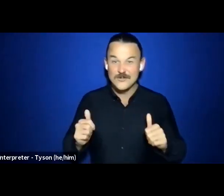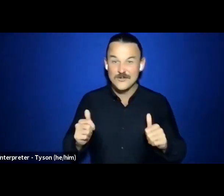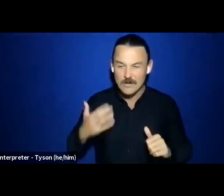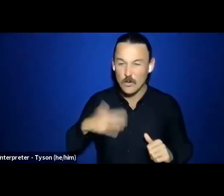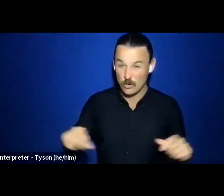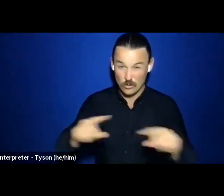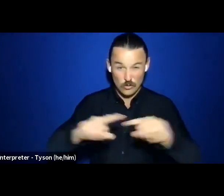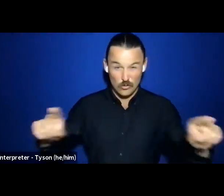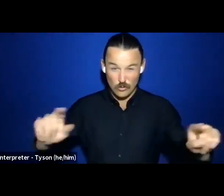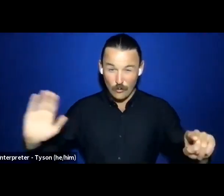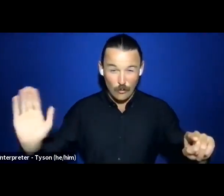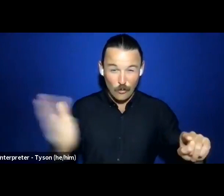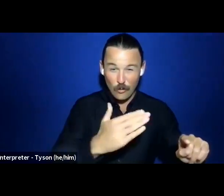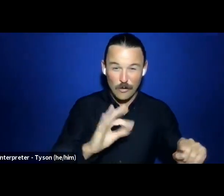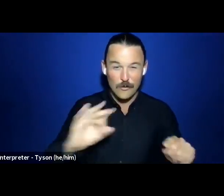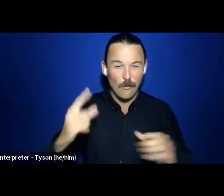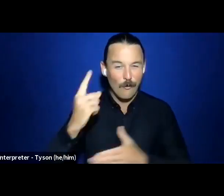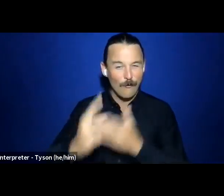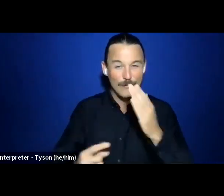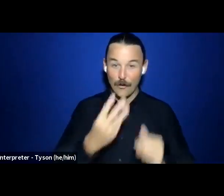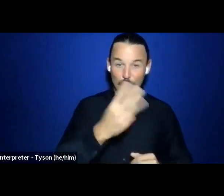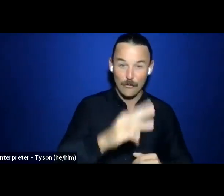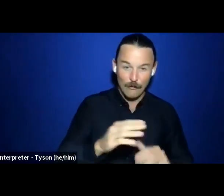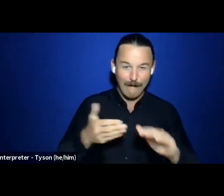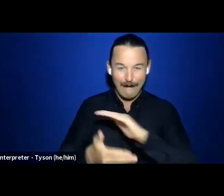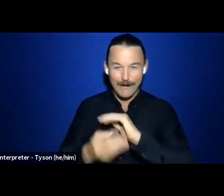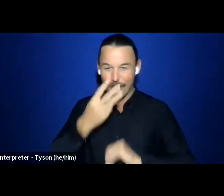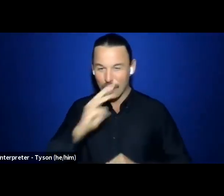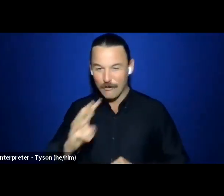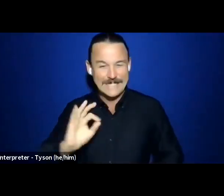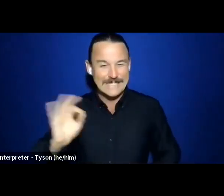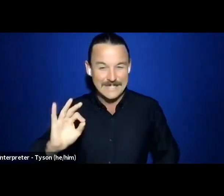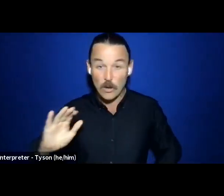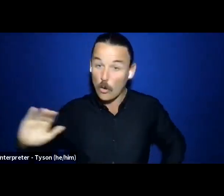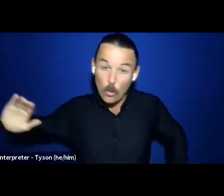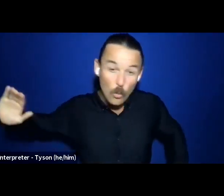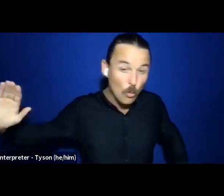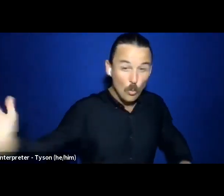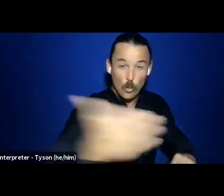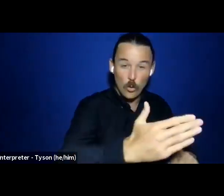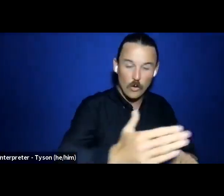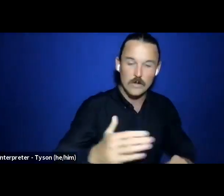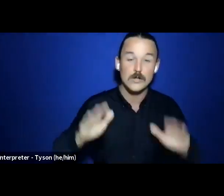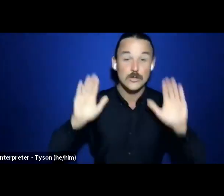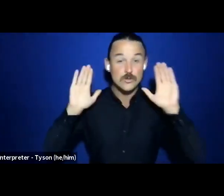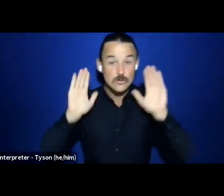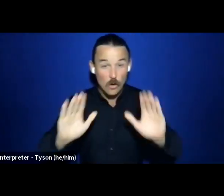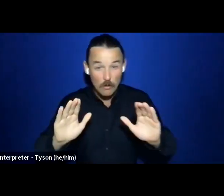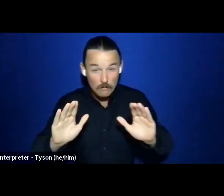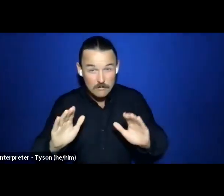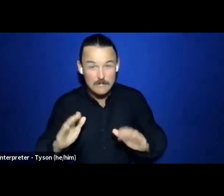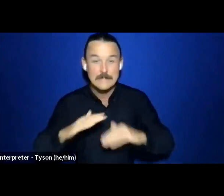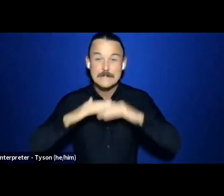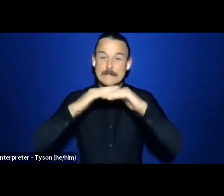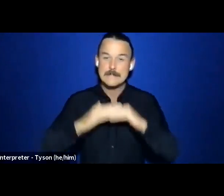And actually, I want all And actually, I want all of us, not just the 30 under not just the 30 under 32 not just the 30 under 30 to take some time.